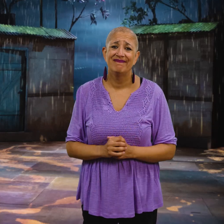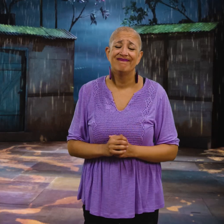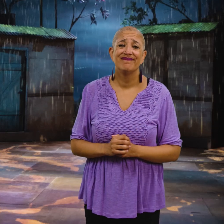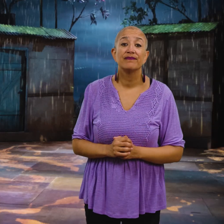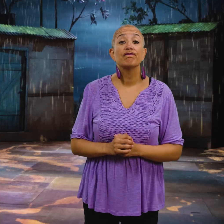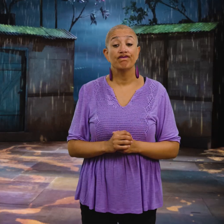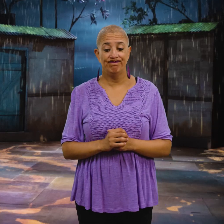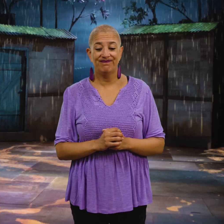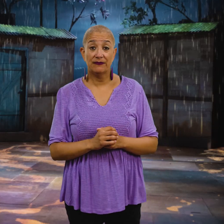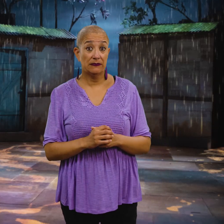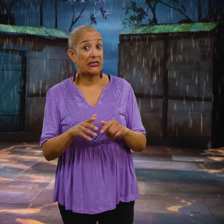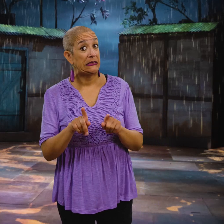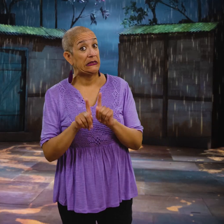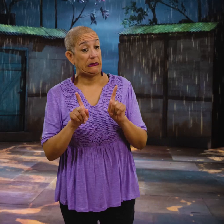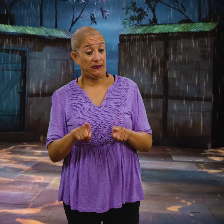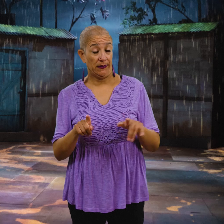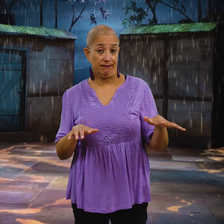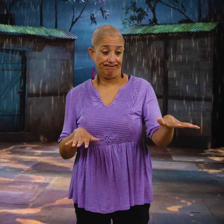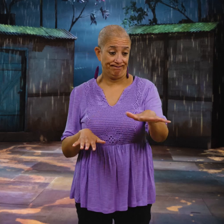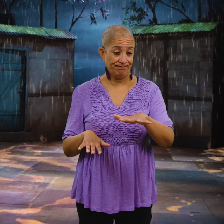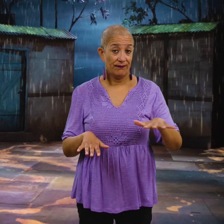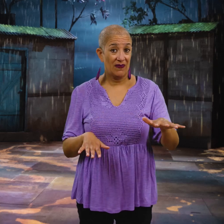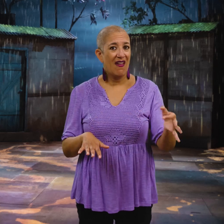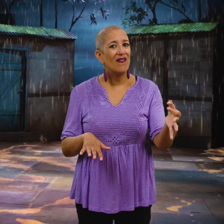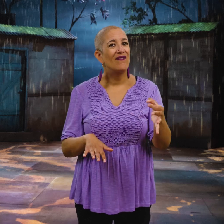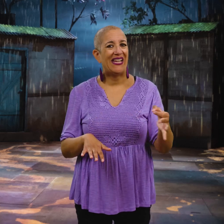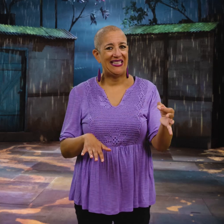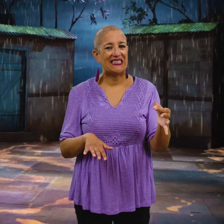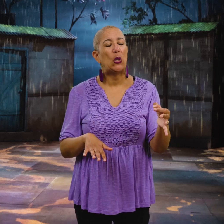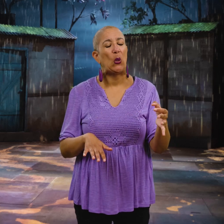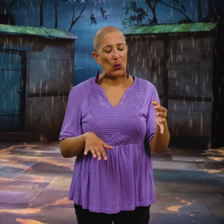At the same time, the village faces serious environmental problems.